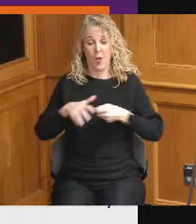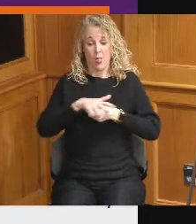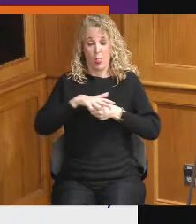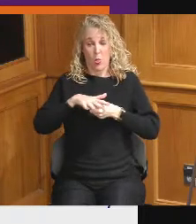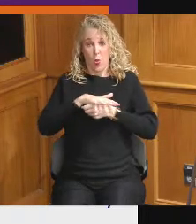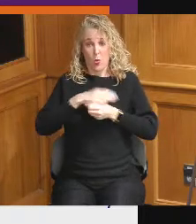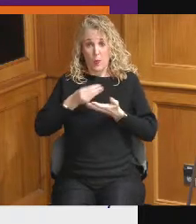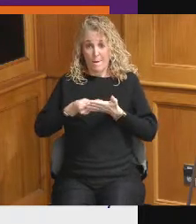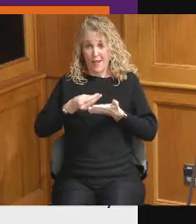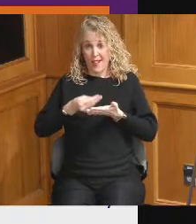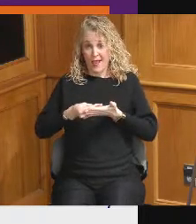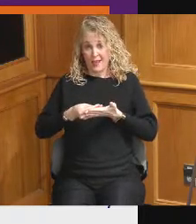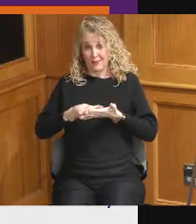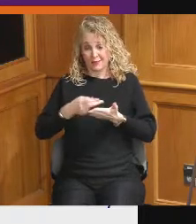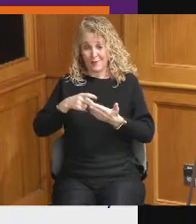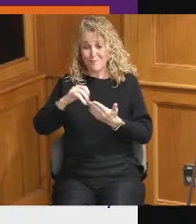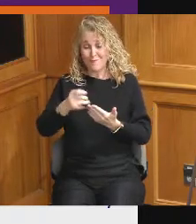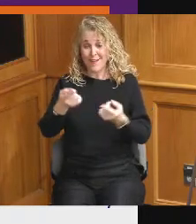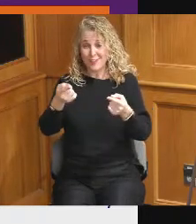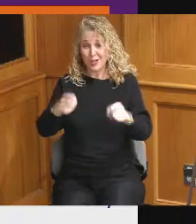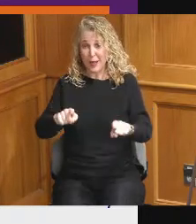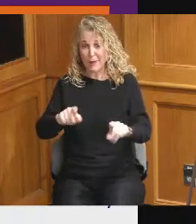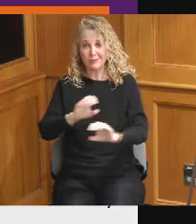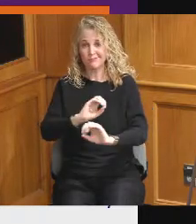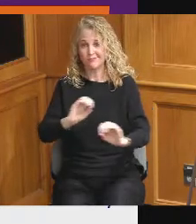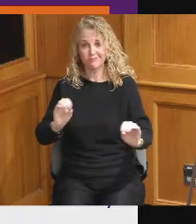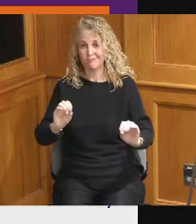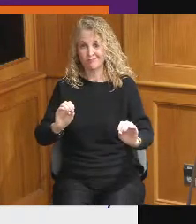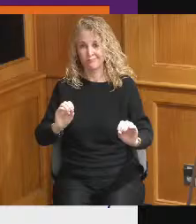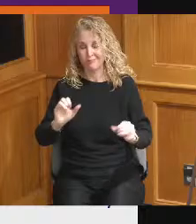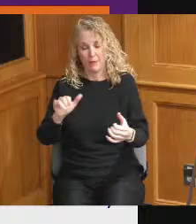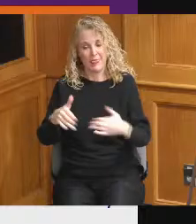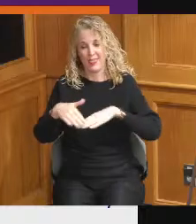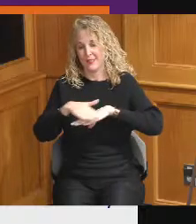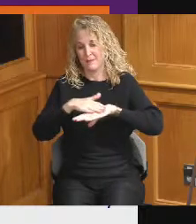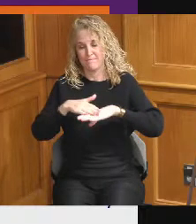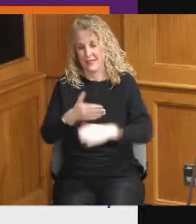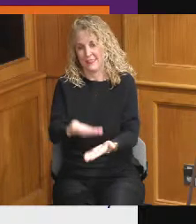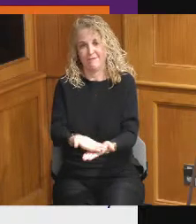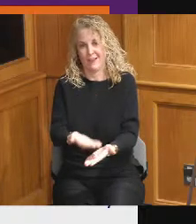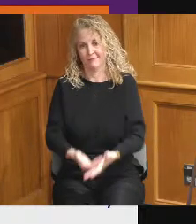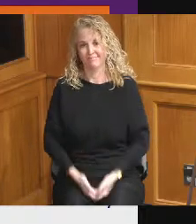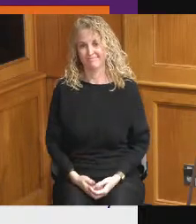nothing's happening because that just is a basic now a basic requirement we talked earlier about